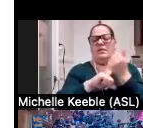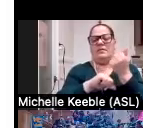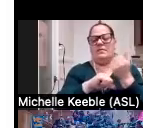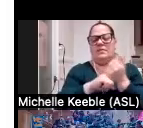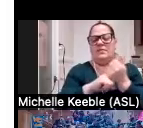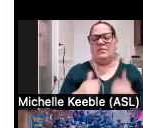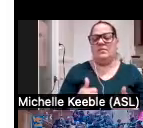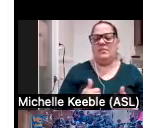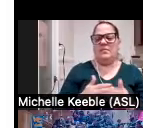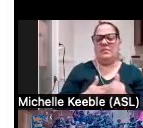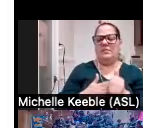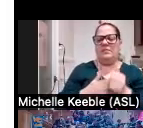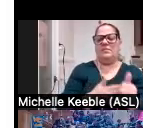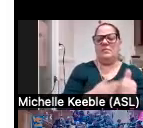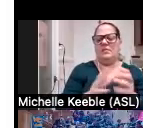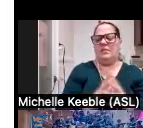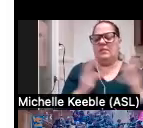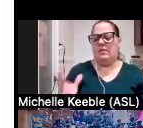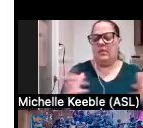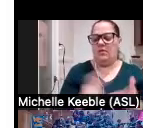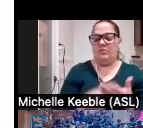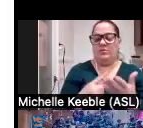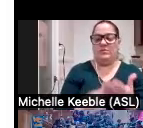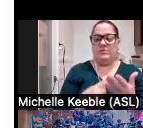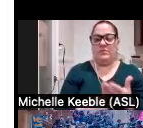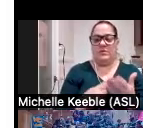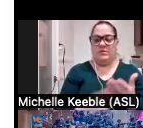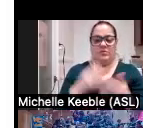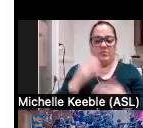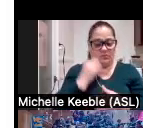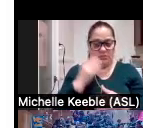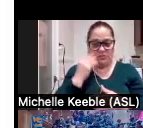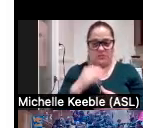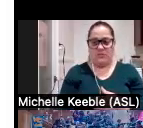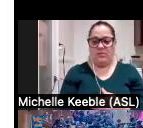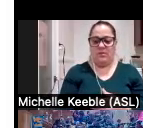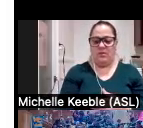help to lead you in a larger discussion of what you just experienced, what it taught you about